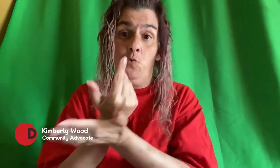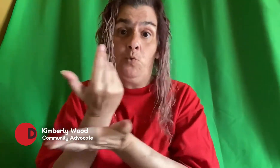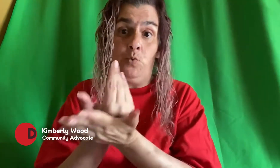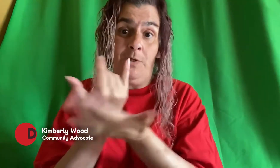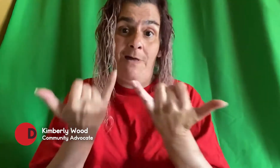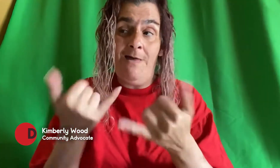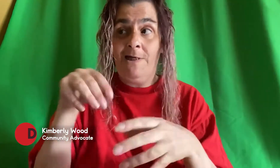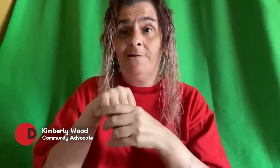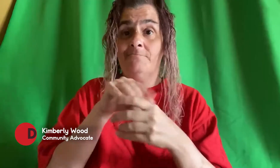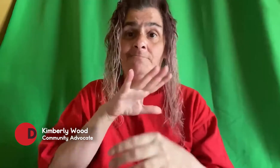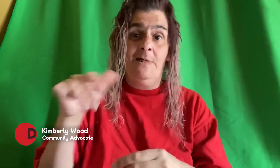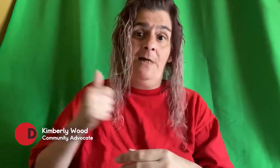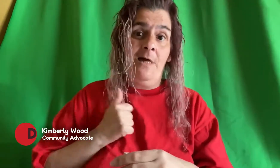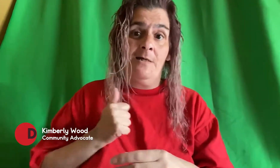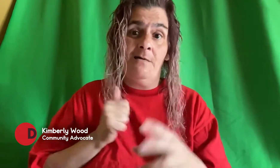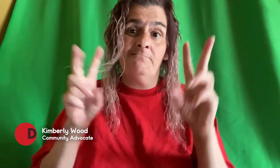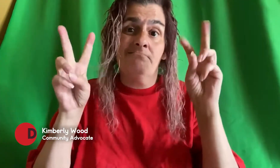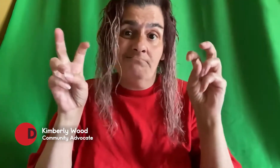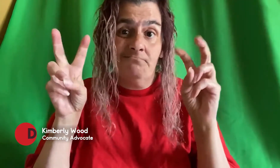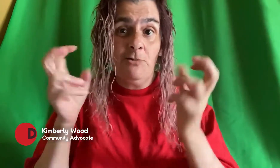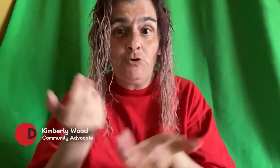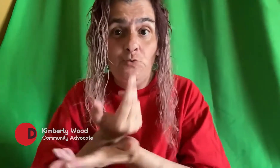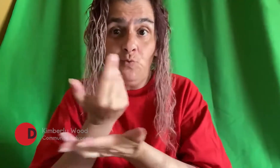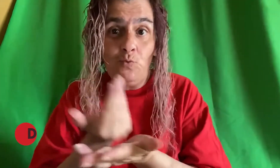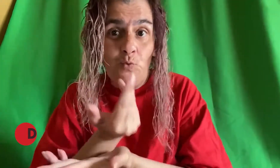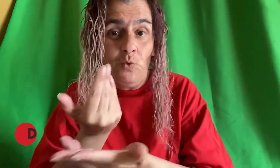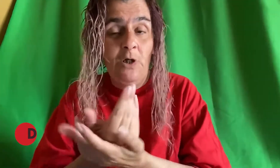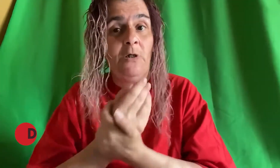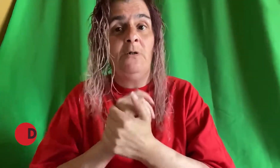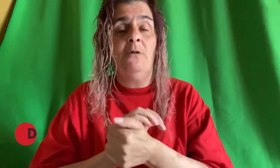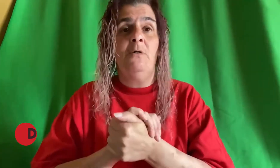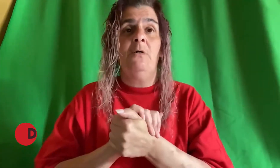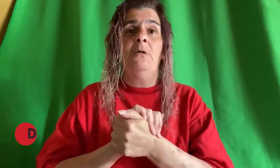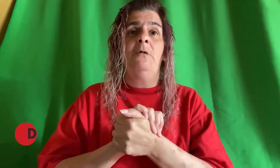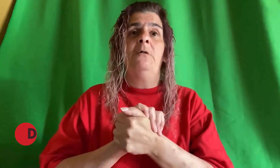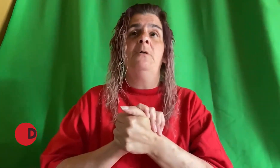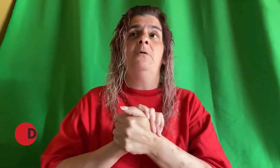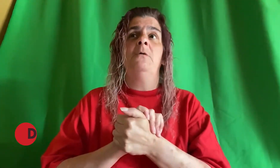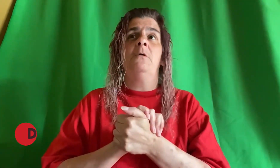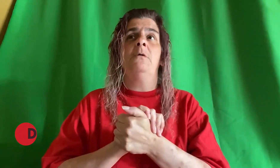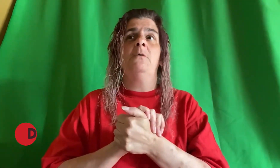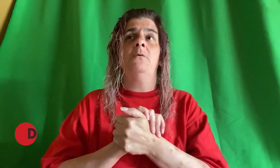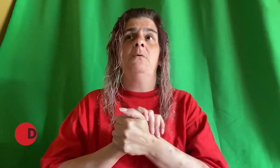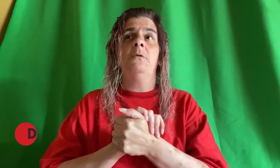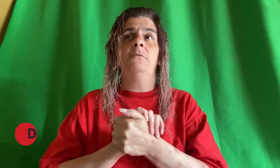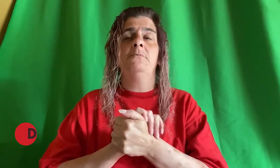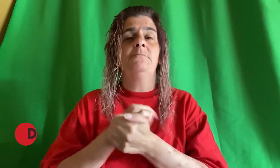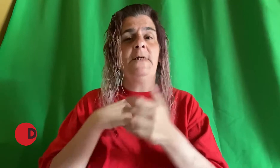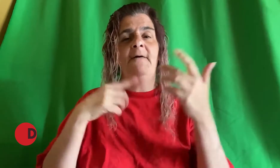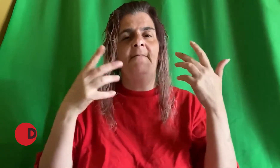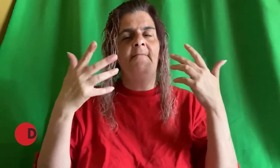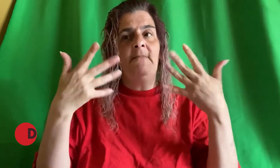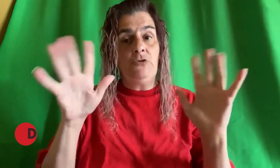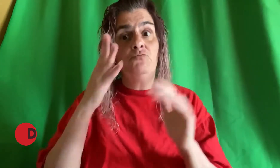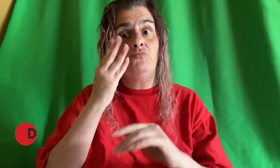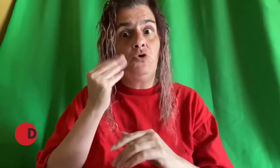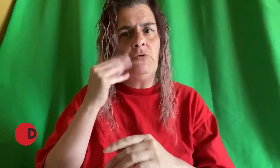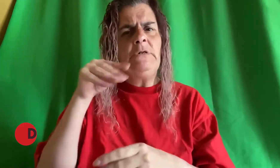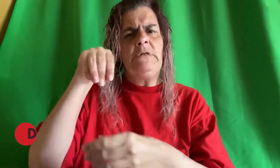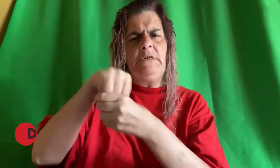new thing across Canada. I have experienced VRI